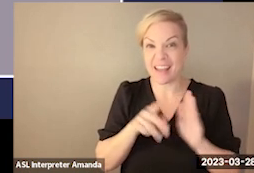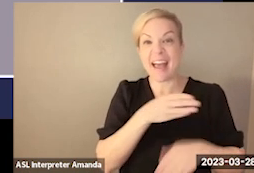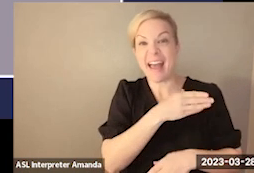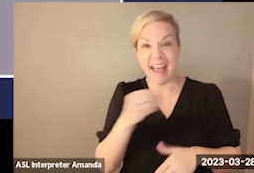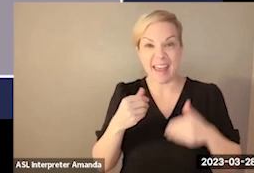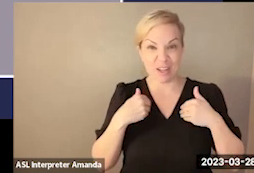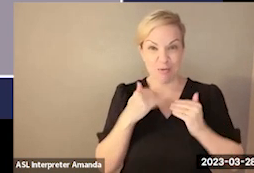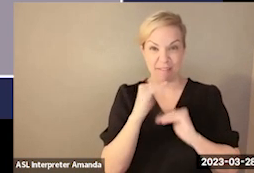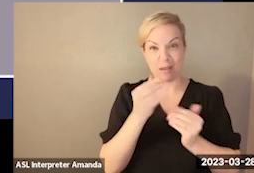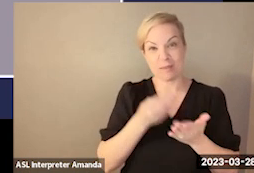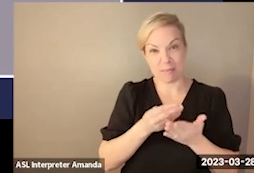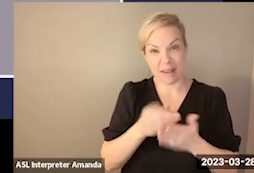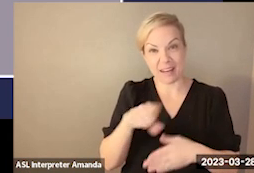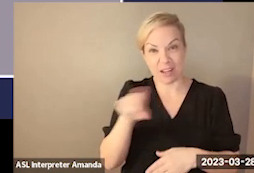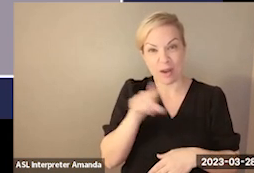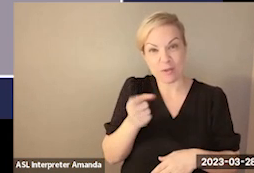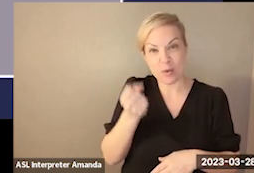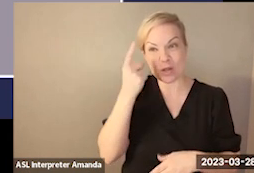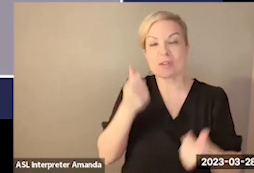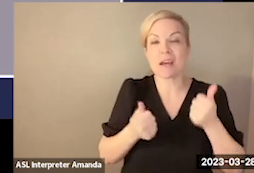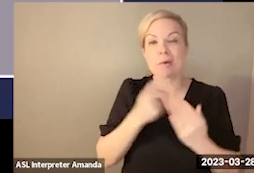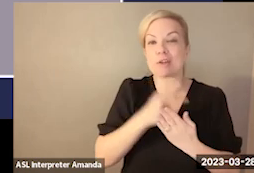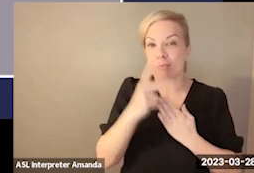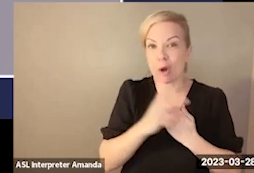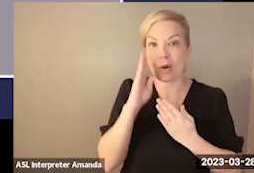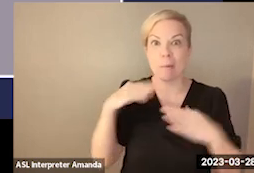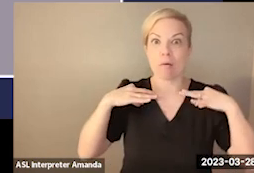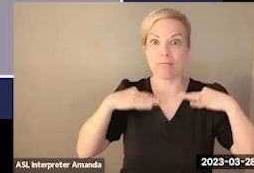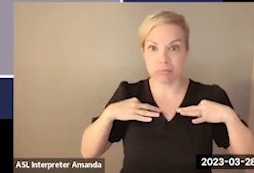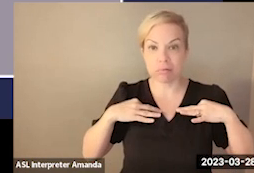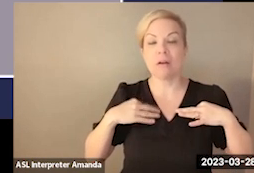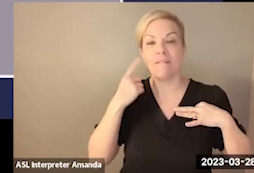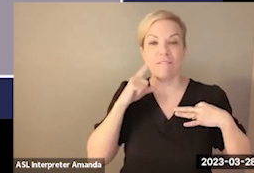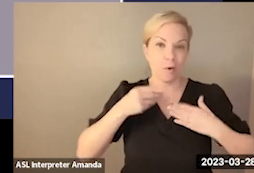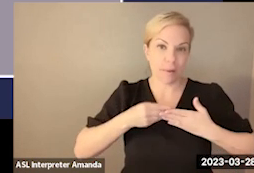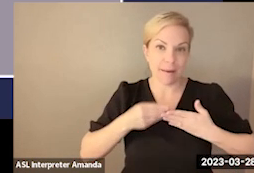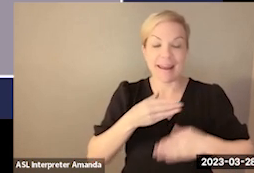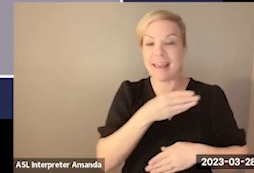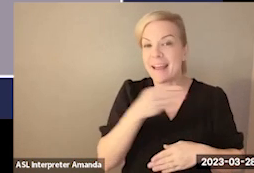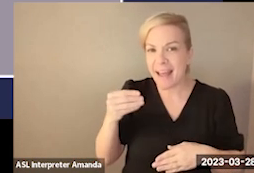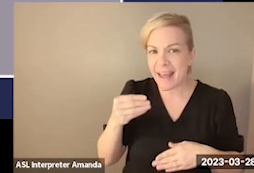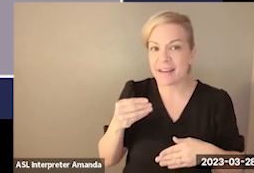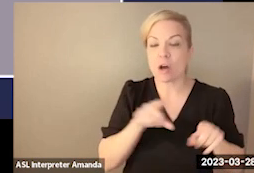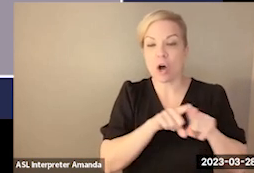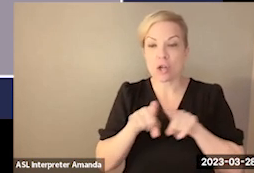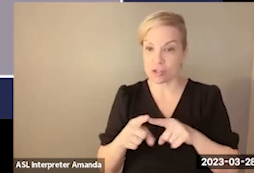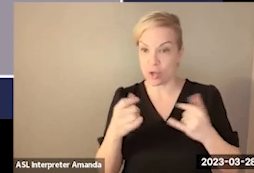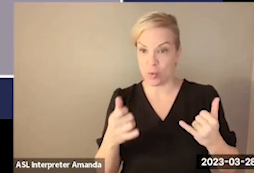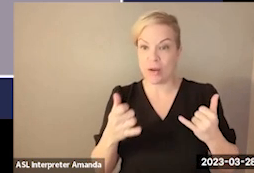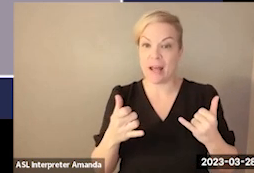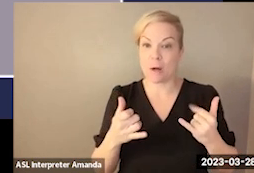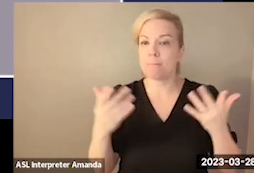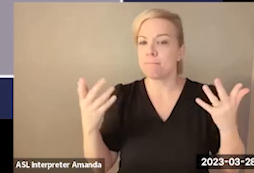Debbie Stine, Science & Technology Policy Academy: Then you also need to understand the equity issues. Right? So who are the winners and who are the losers? So the reason people